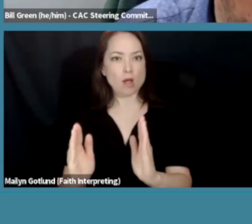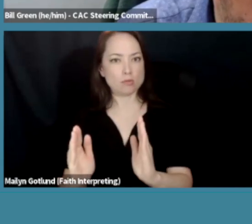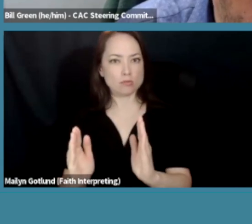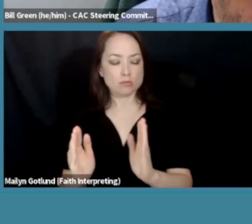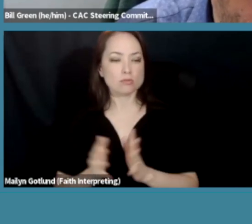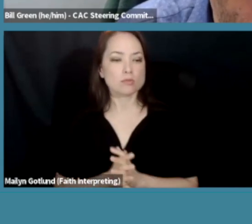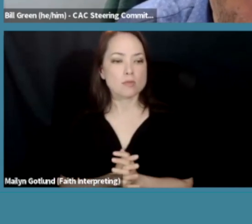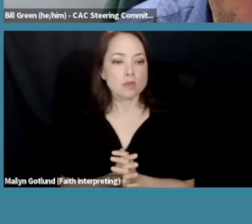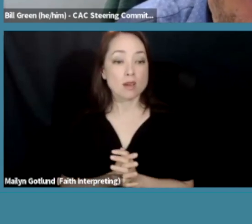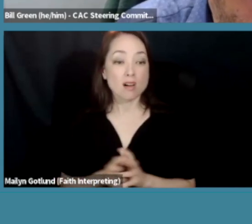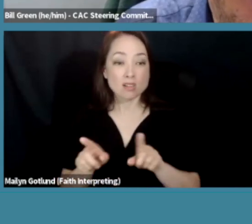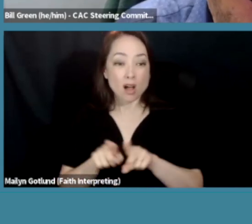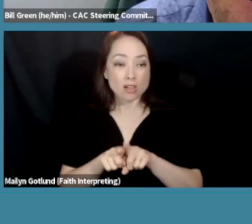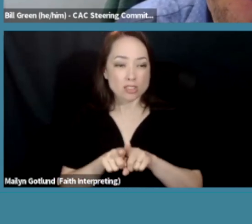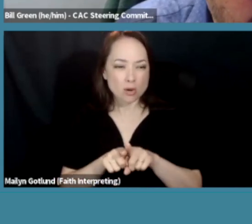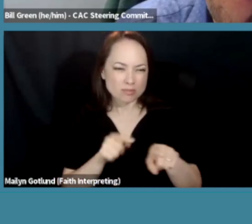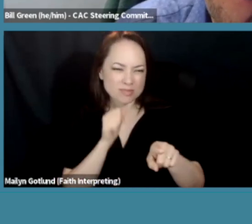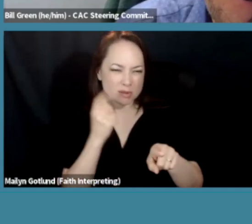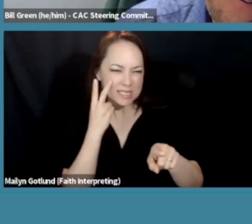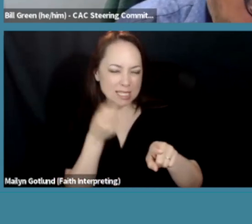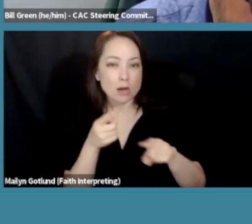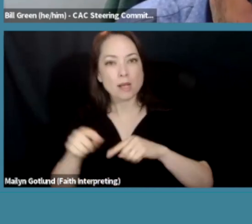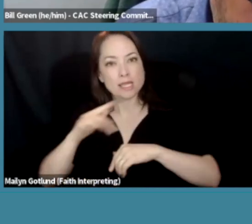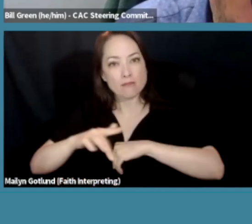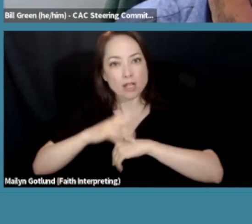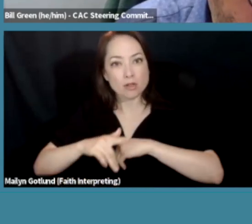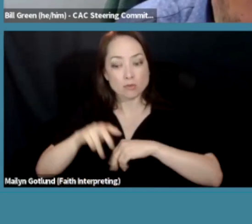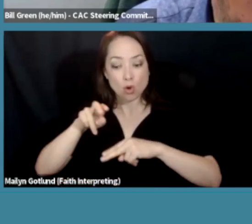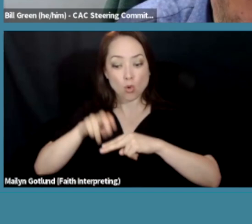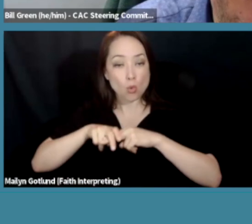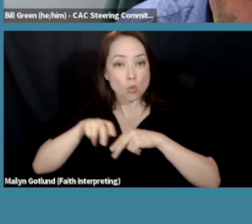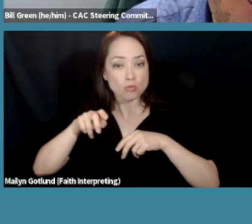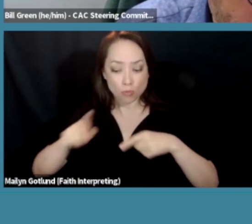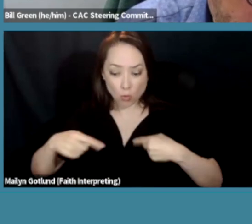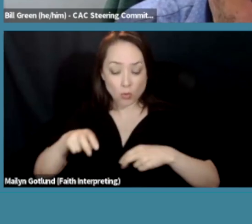Additionally, in this slide, it talks about the availability of wheelchairs to guests, a way to check those out.